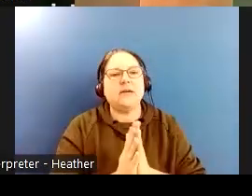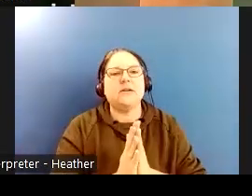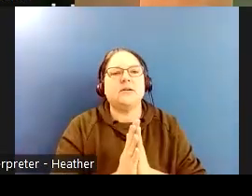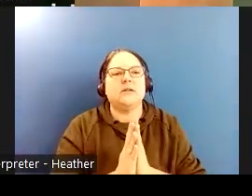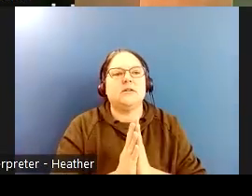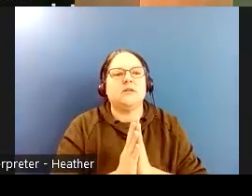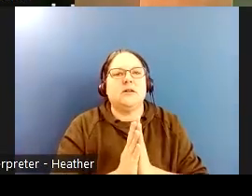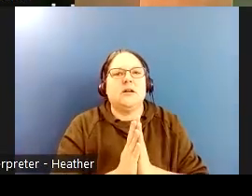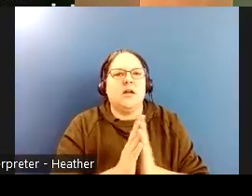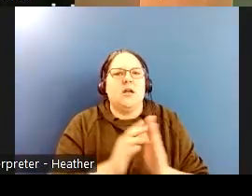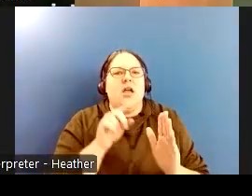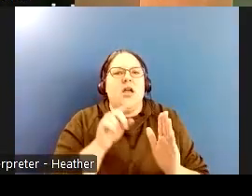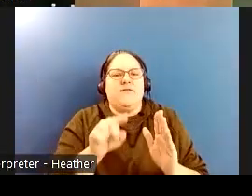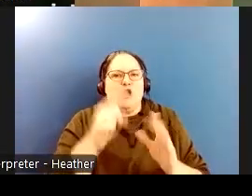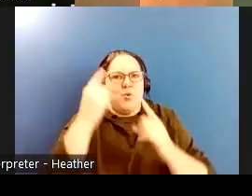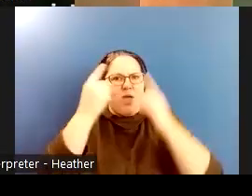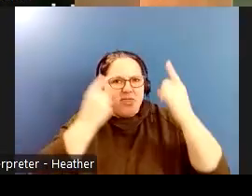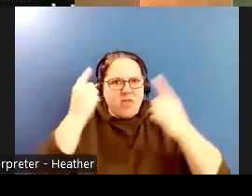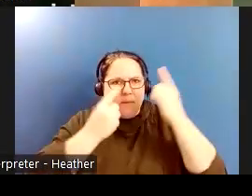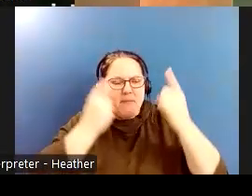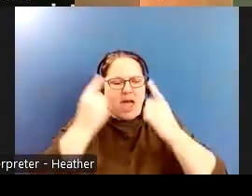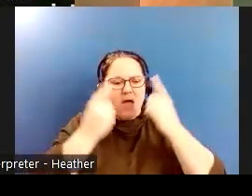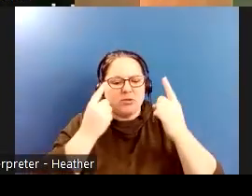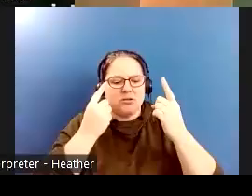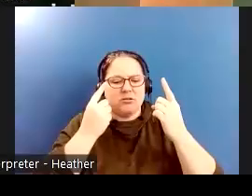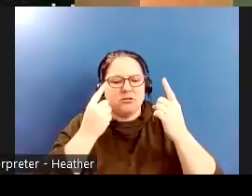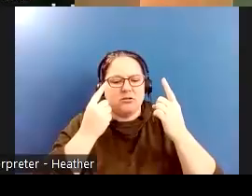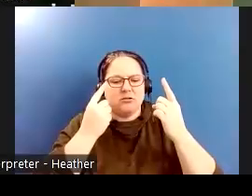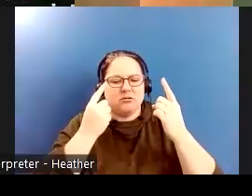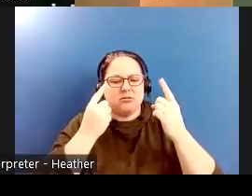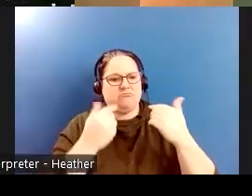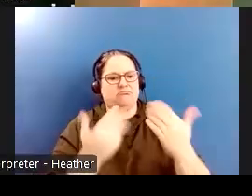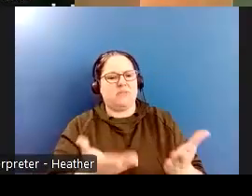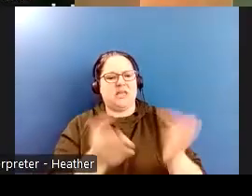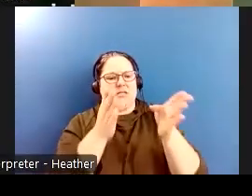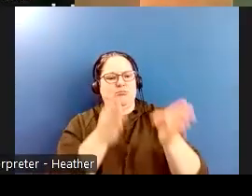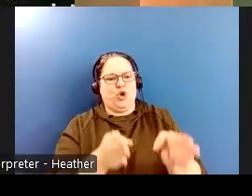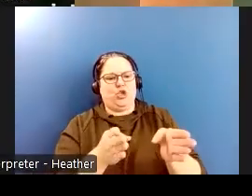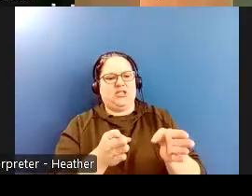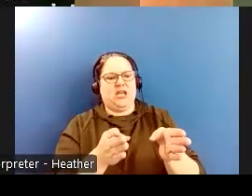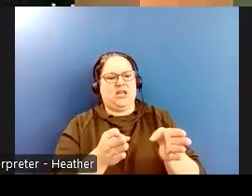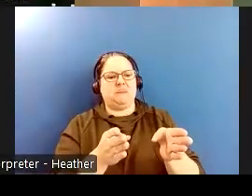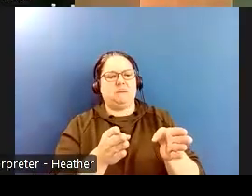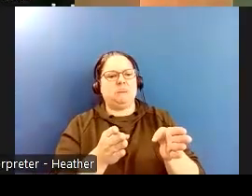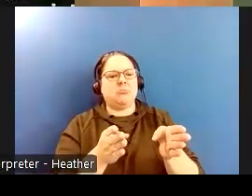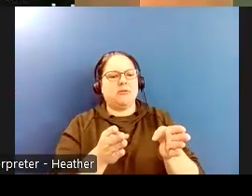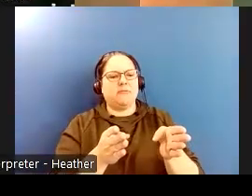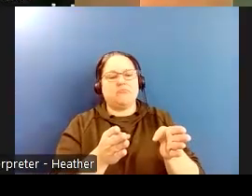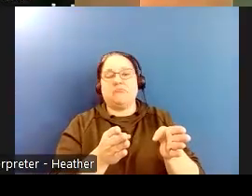think about for a second that yeah this person without any actual uh other reason for having